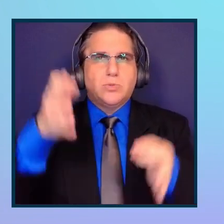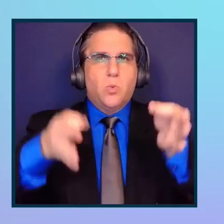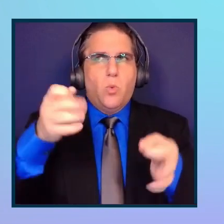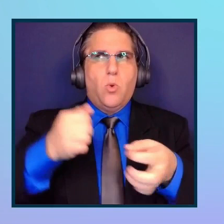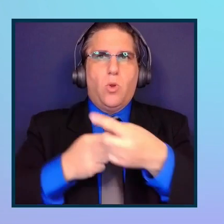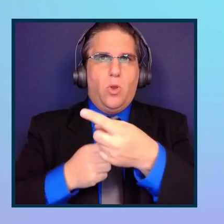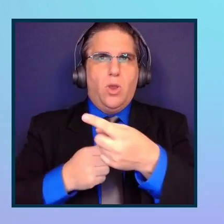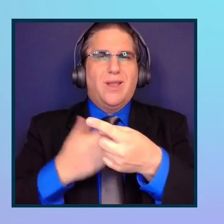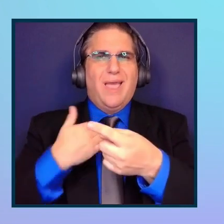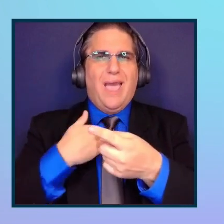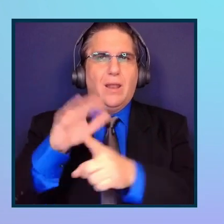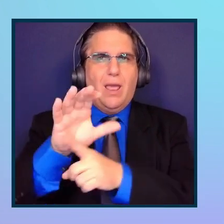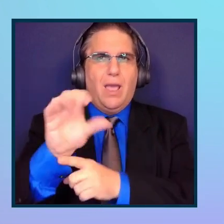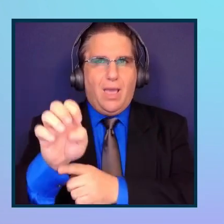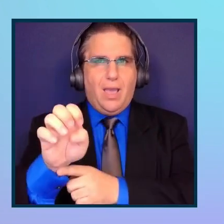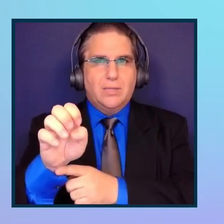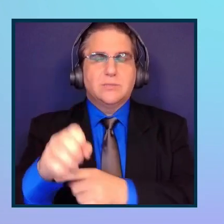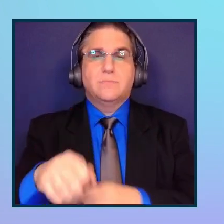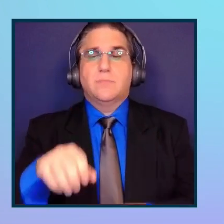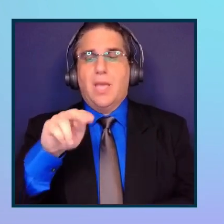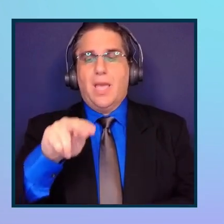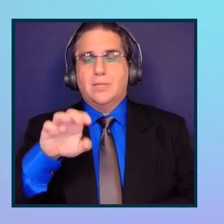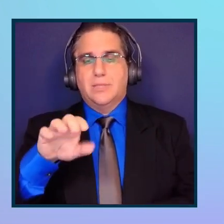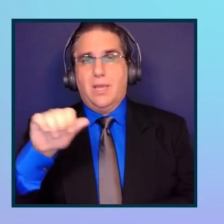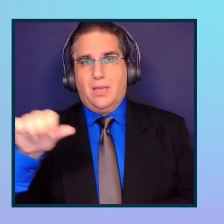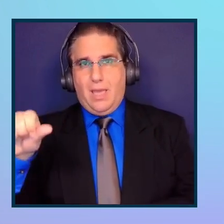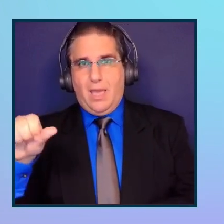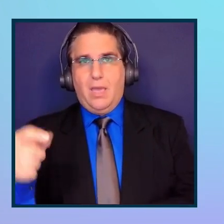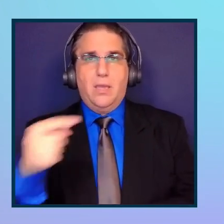it was between the NCAA and student athletes.